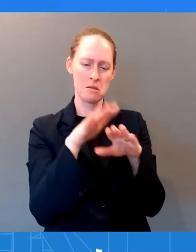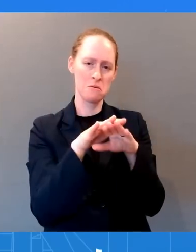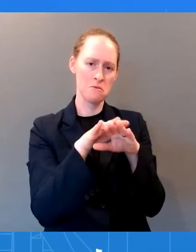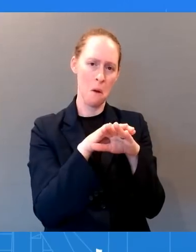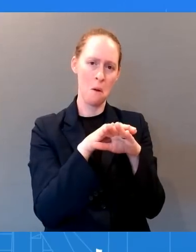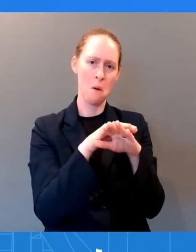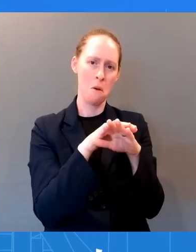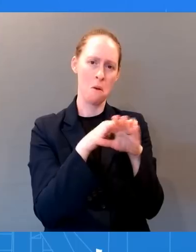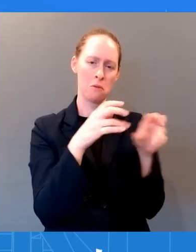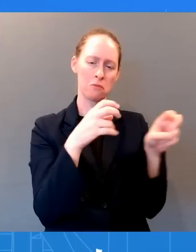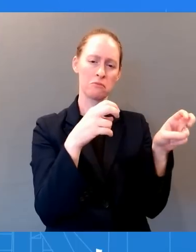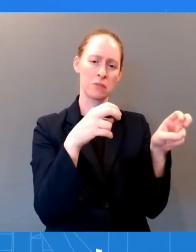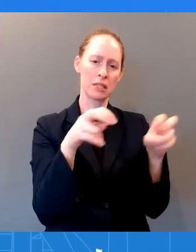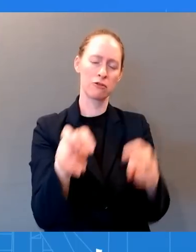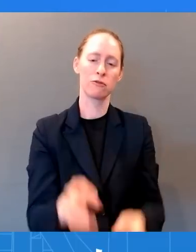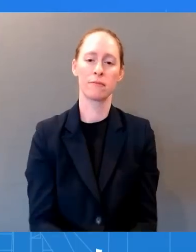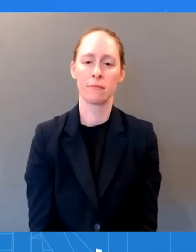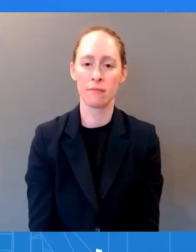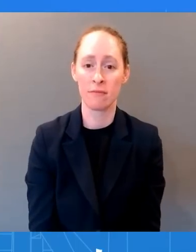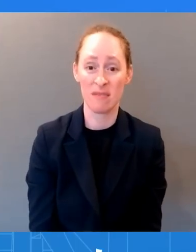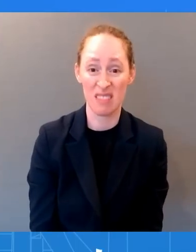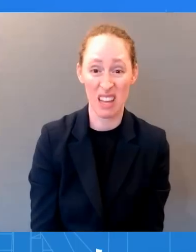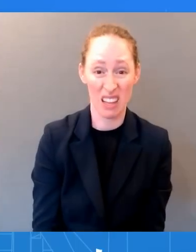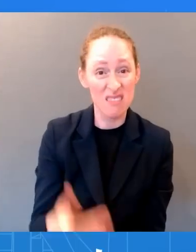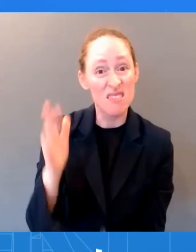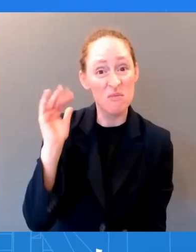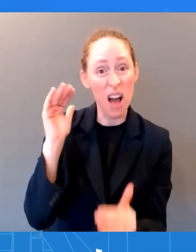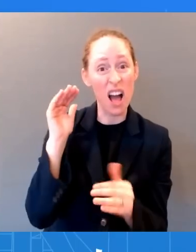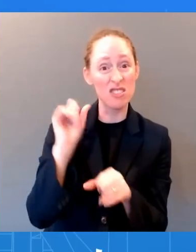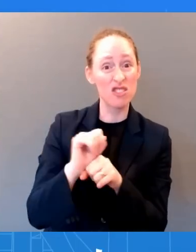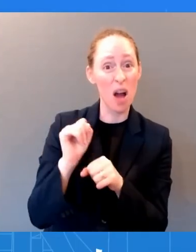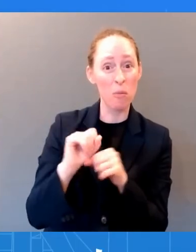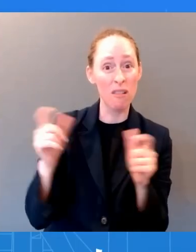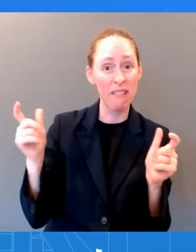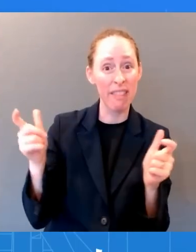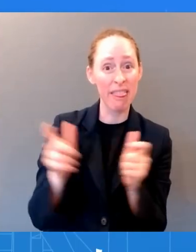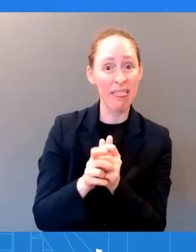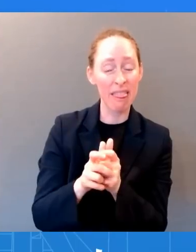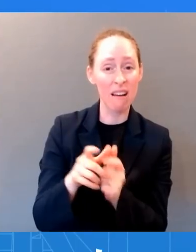Ms. Jean-Pierre: I'm just not going -- we've talked about how we anticipate a cooling -- right?